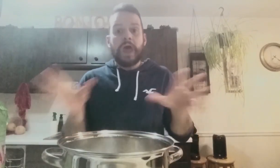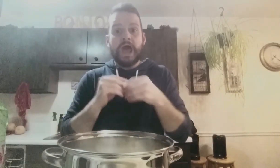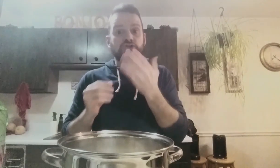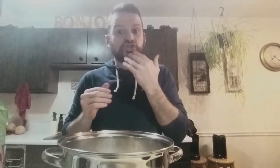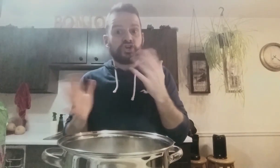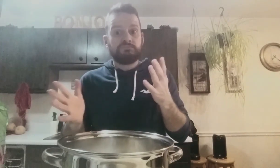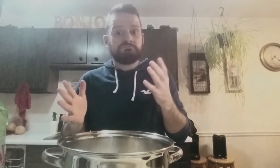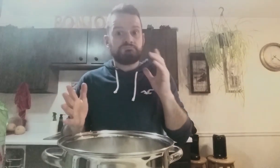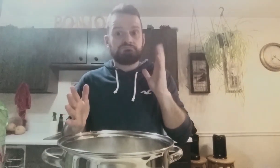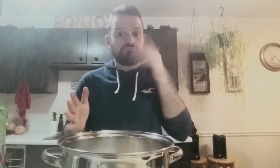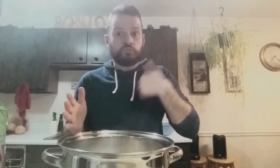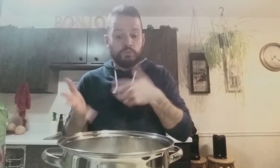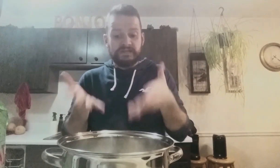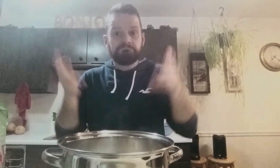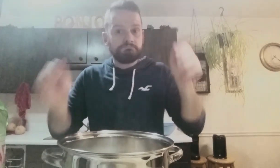Let's add sugar, shall we?